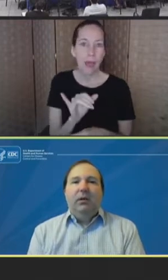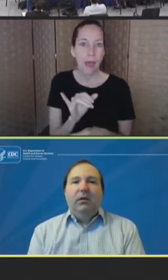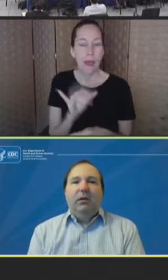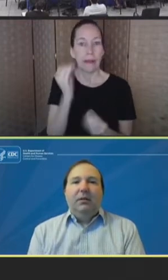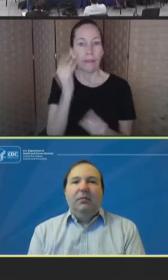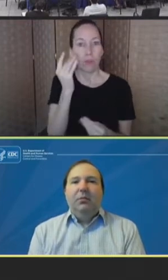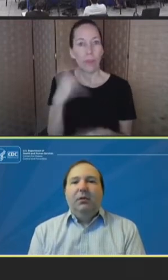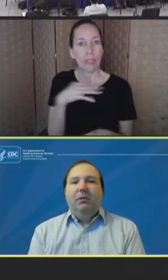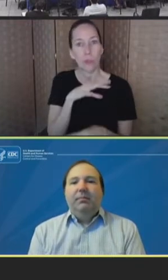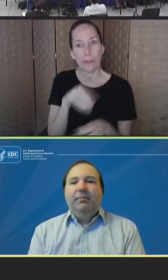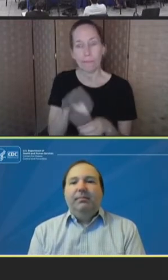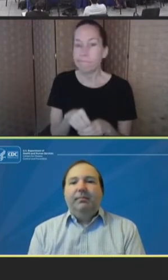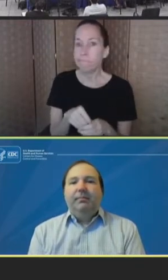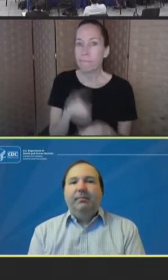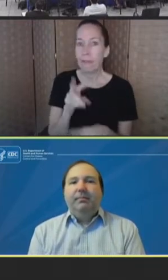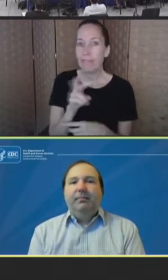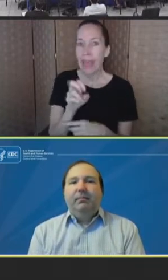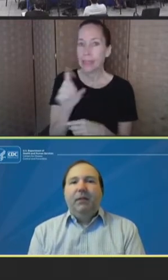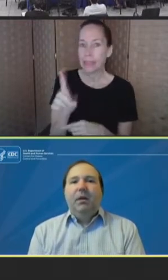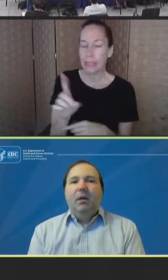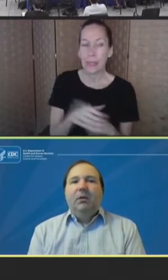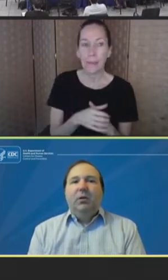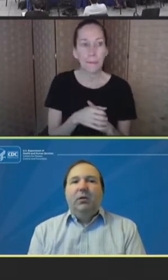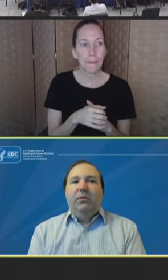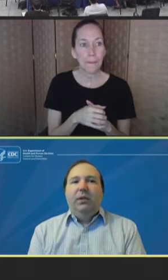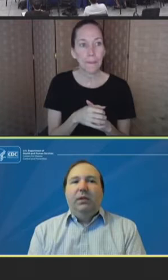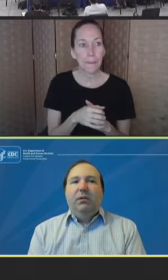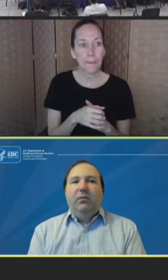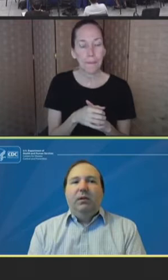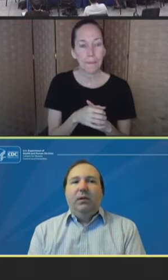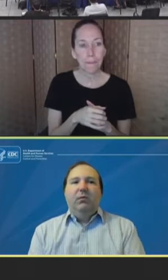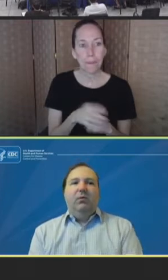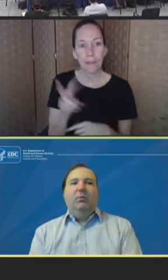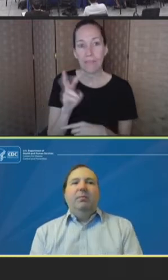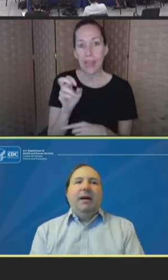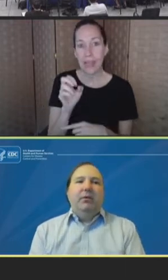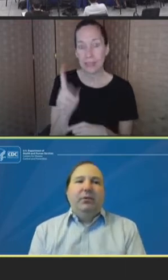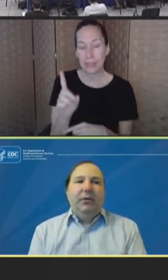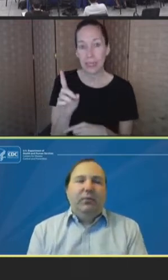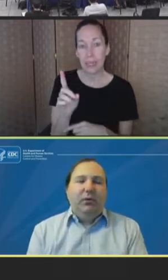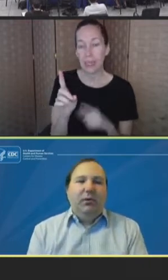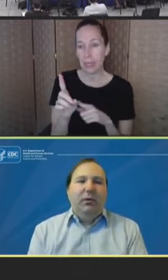Next slide, please. So in VSD, VSD will be monitoring for